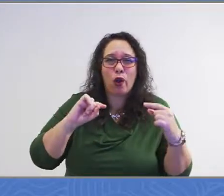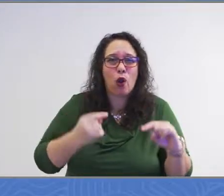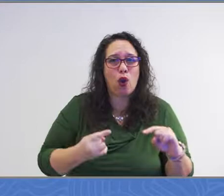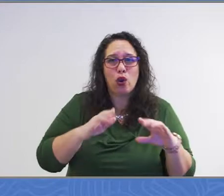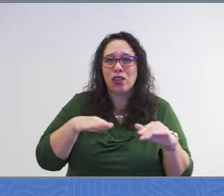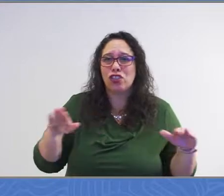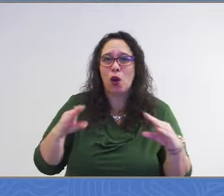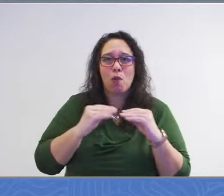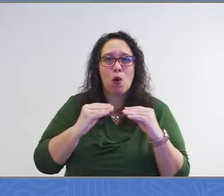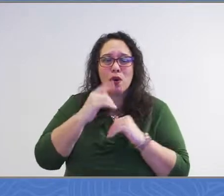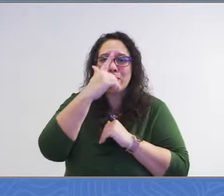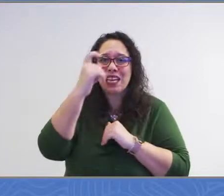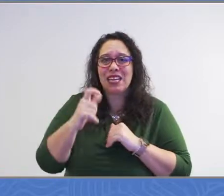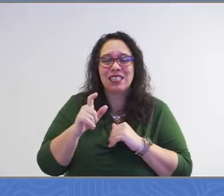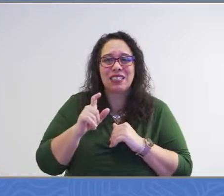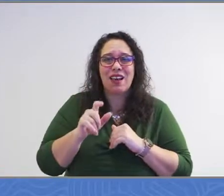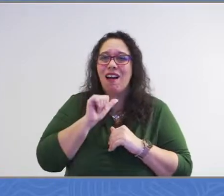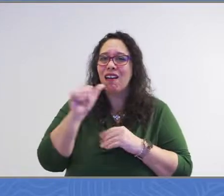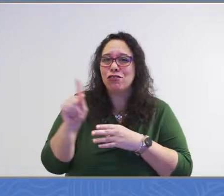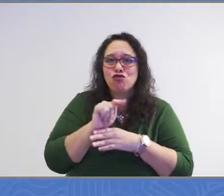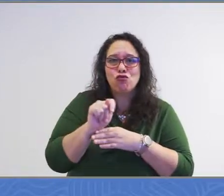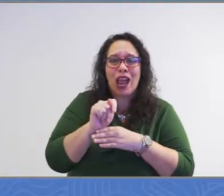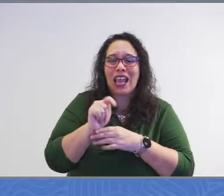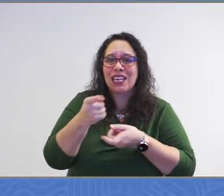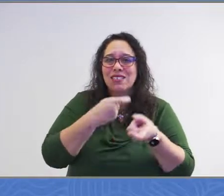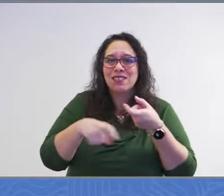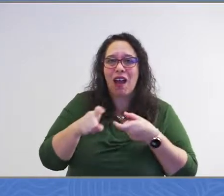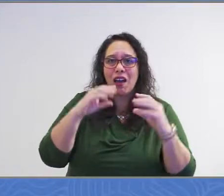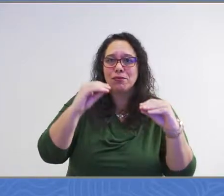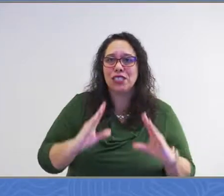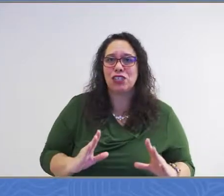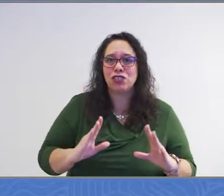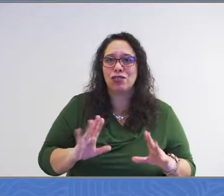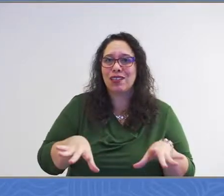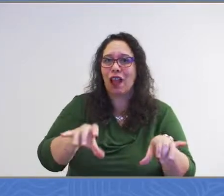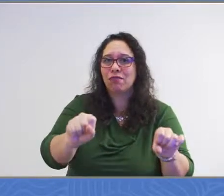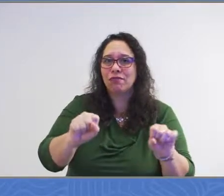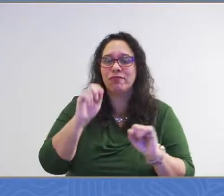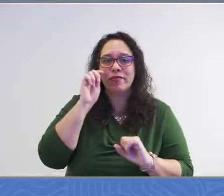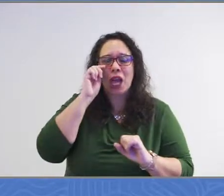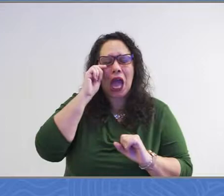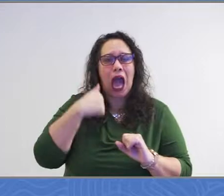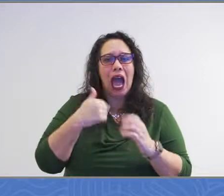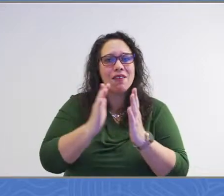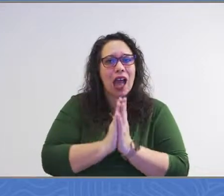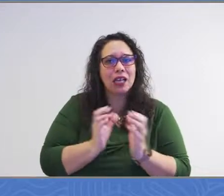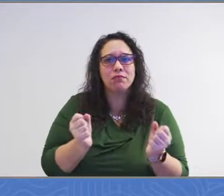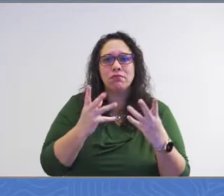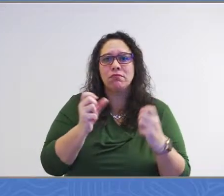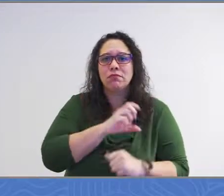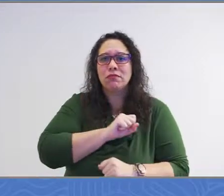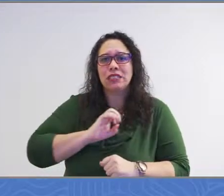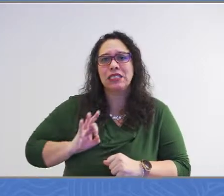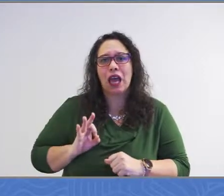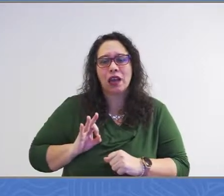as they would have to have an untrained to step in. I have asked multiple staff from different sites